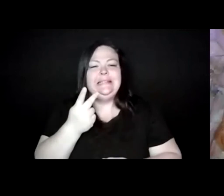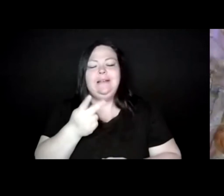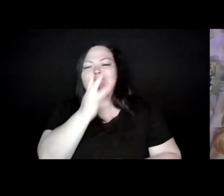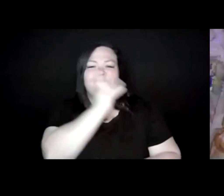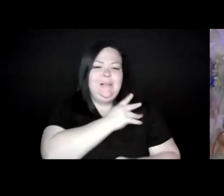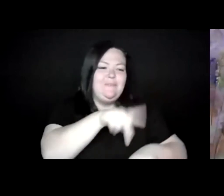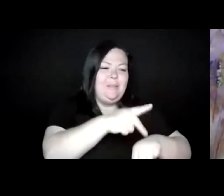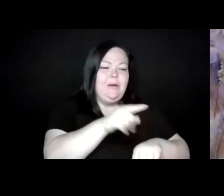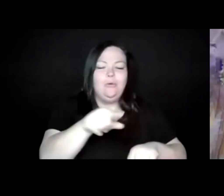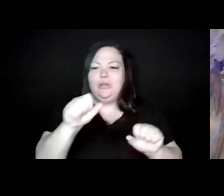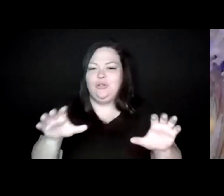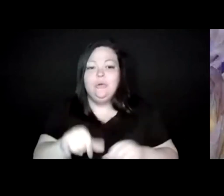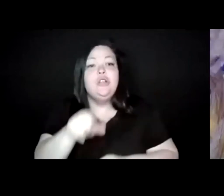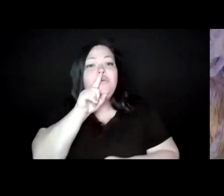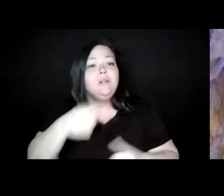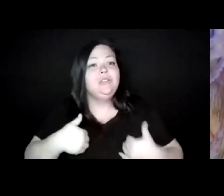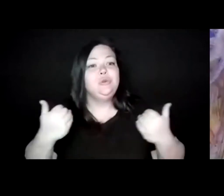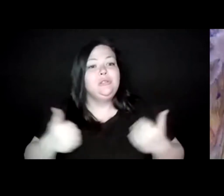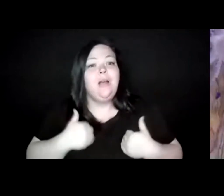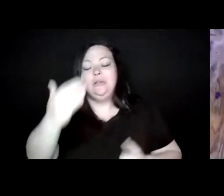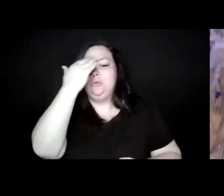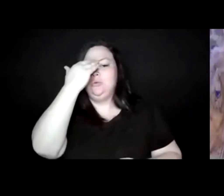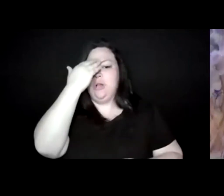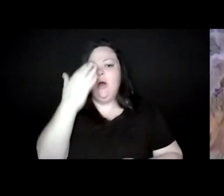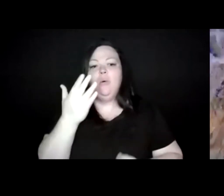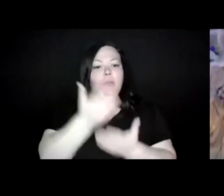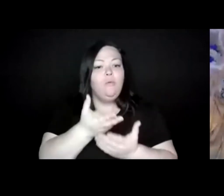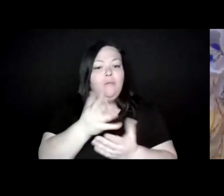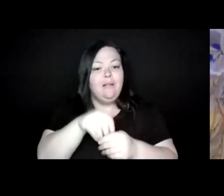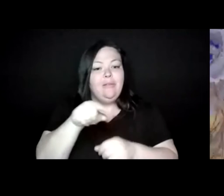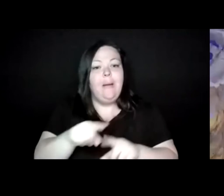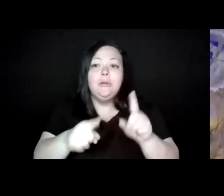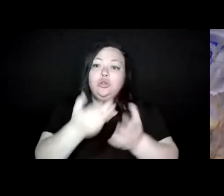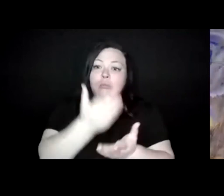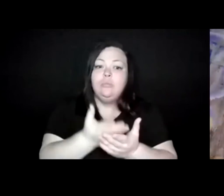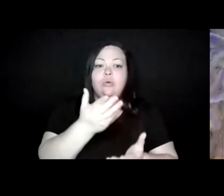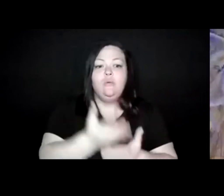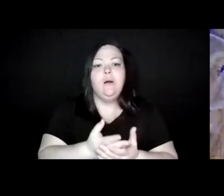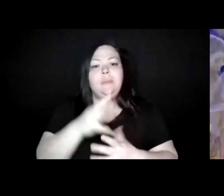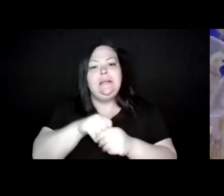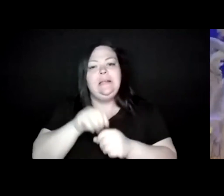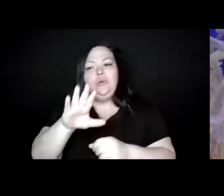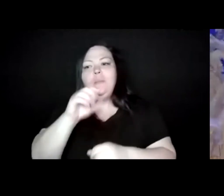young to know the proof in lambanog but you proved being matapang ran in your blood. cheese